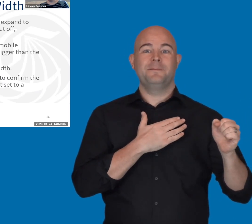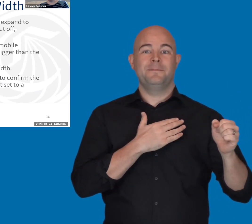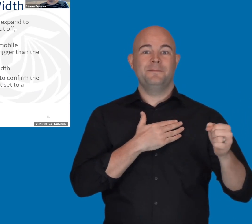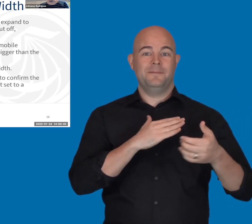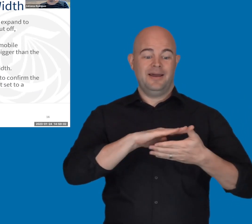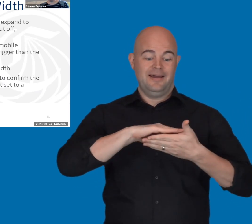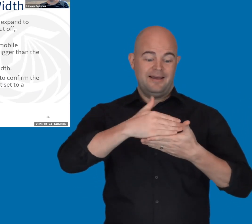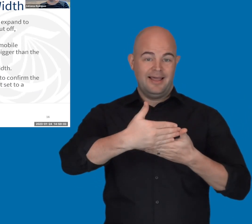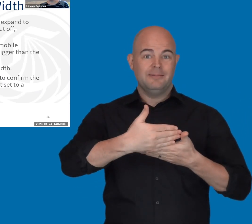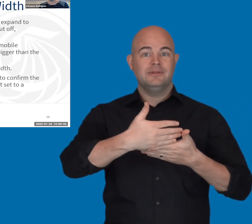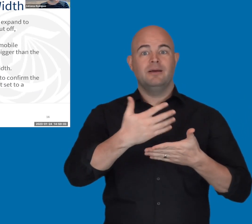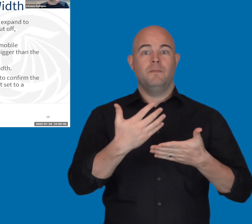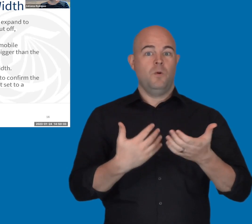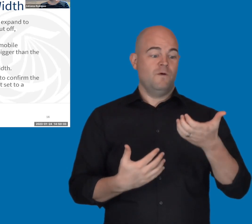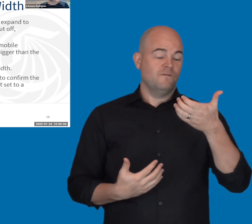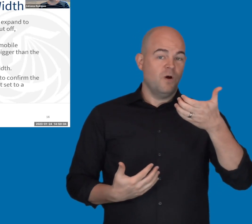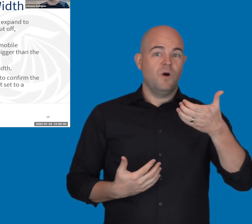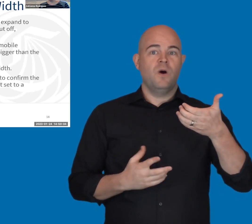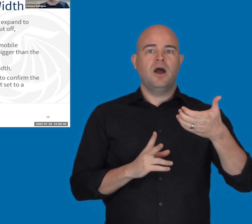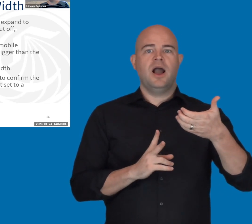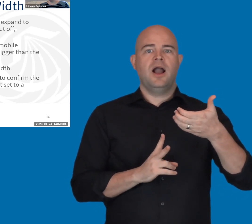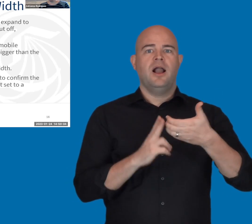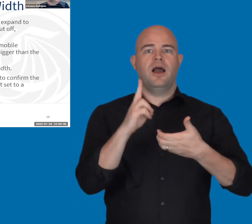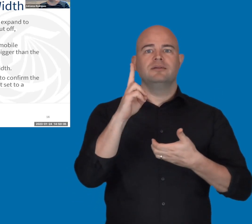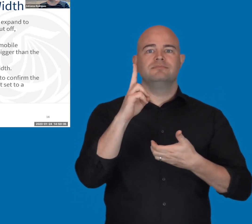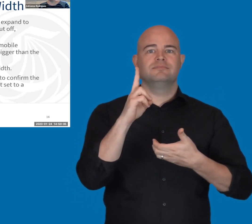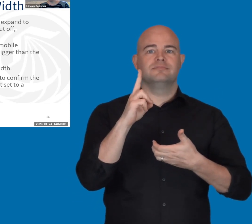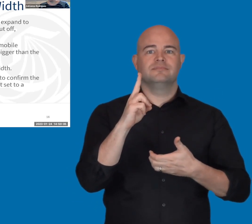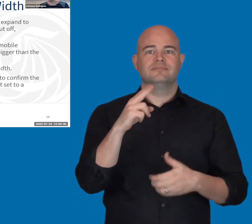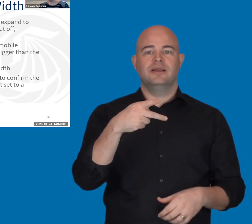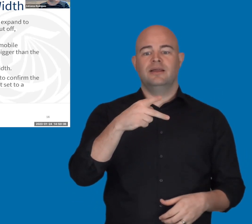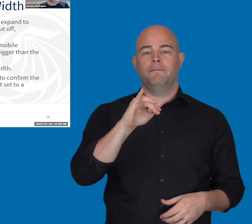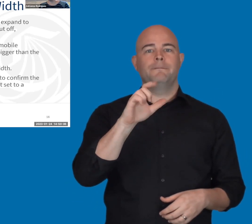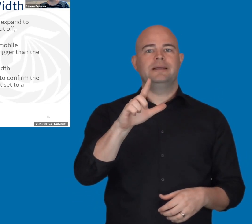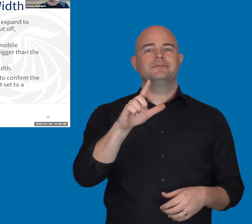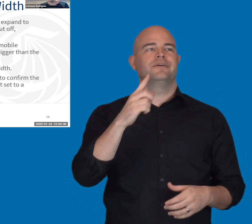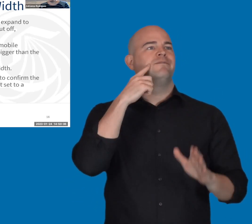So, if I'm creating a table with a pixel width of 800,